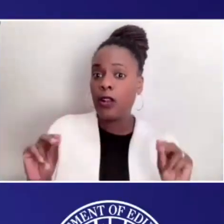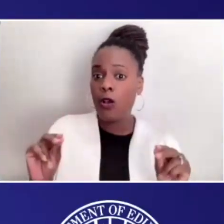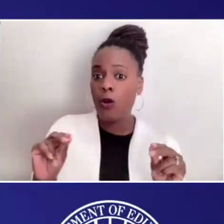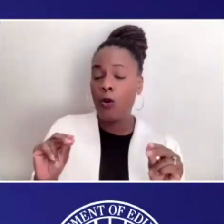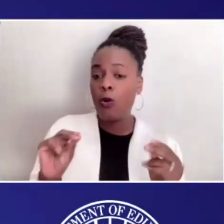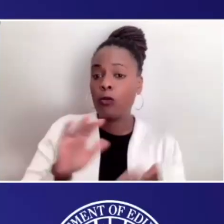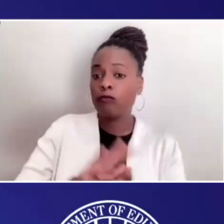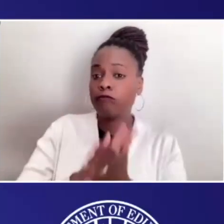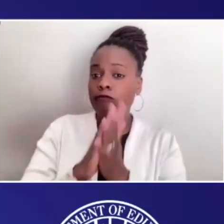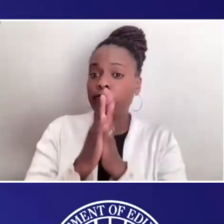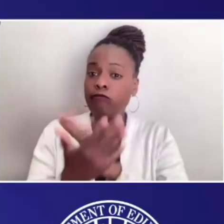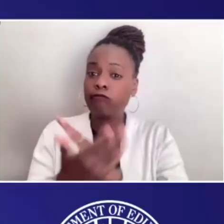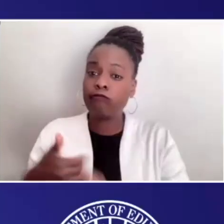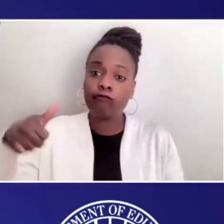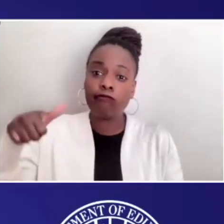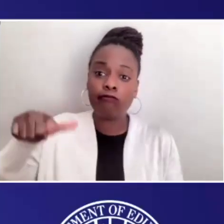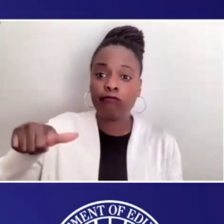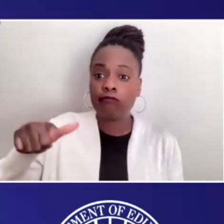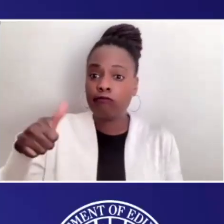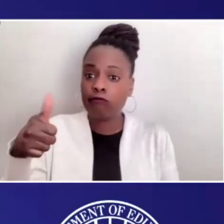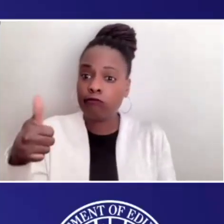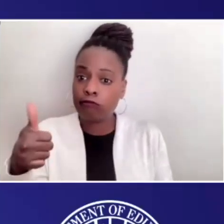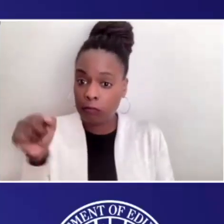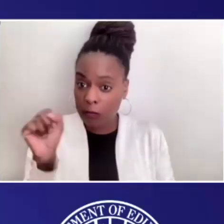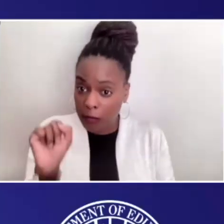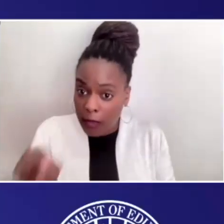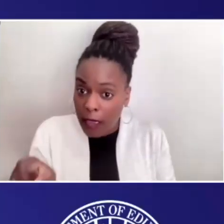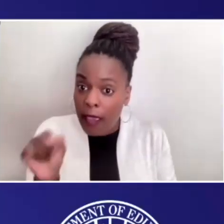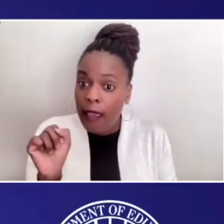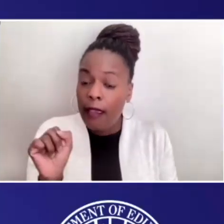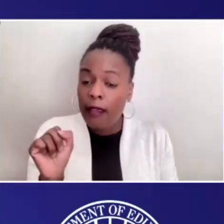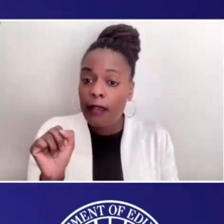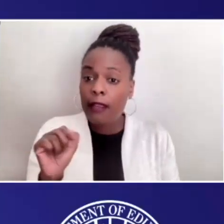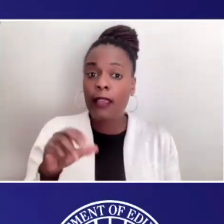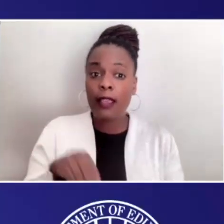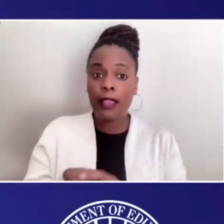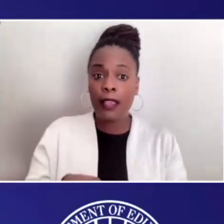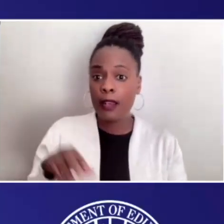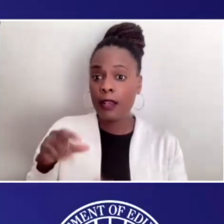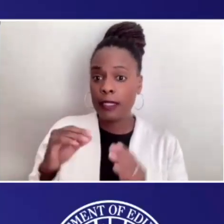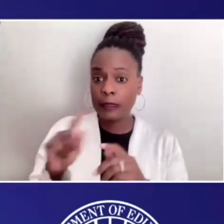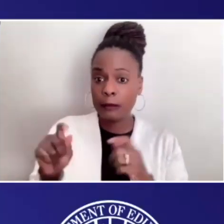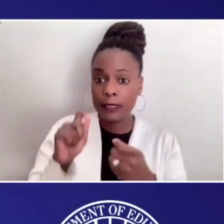middle or a yes in the respective section, reg section?